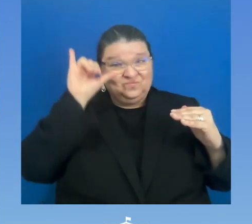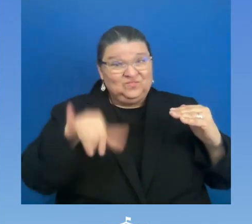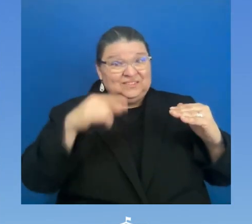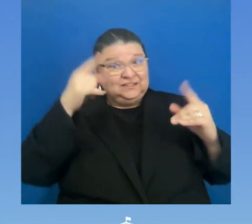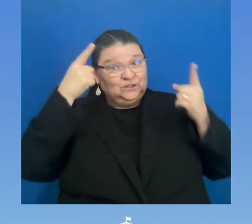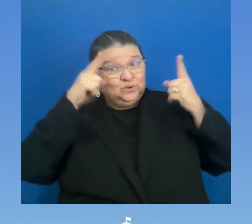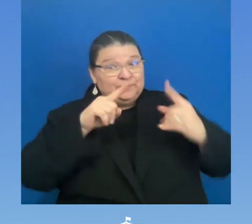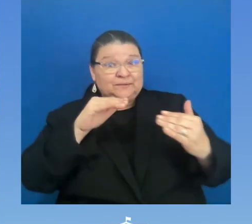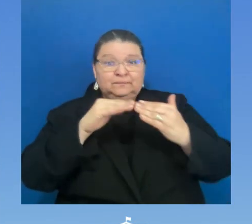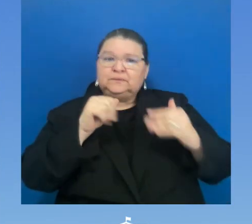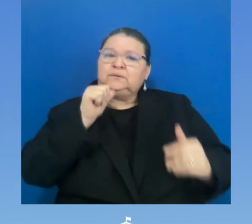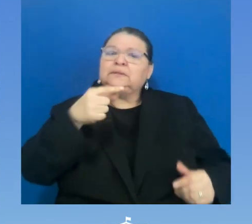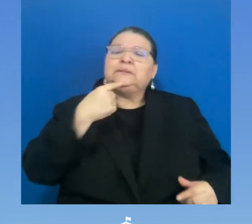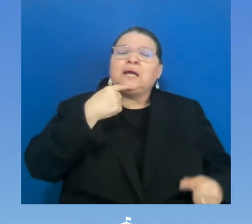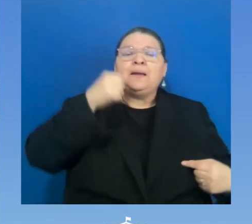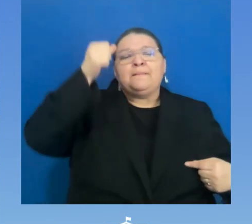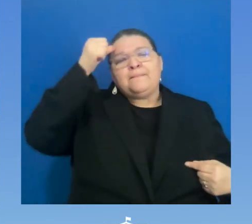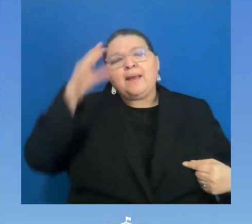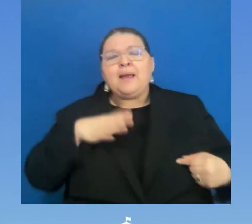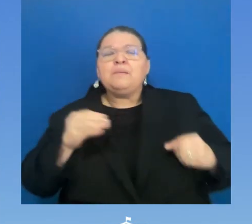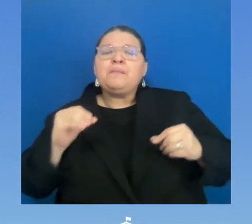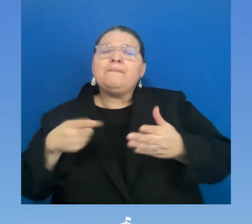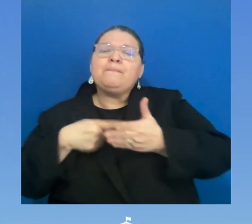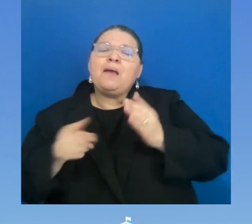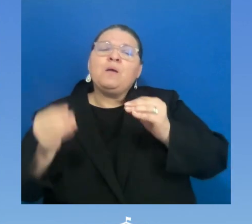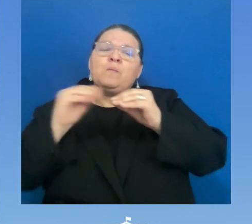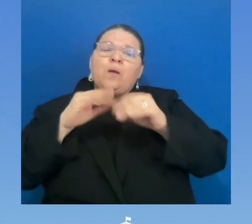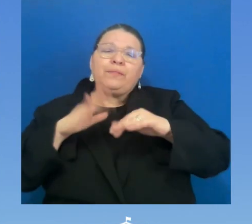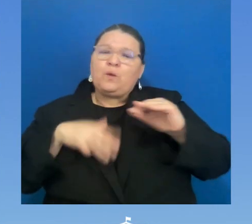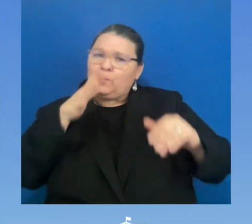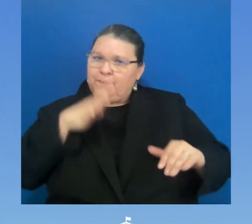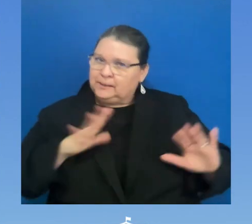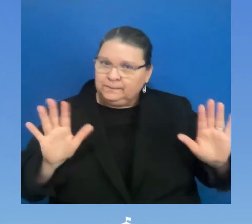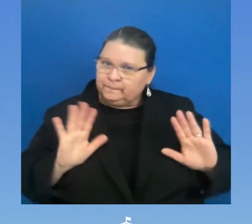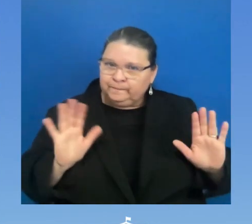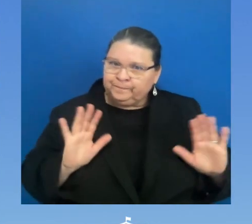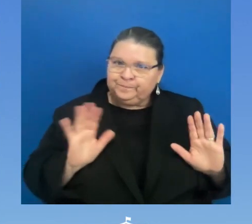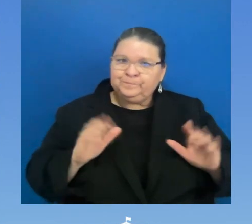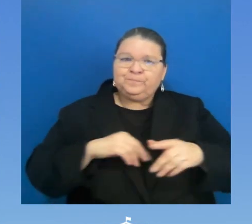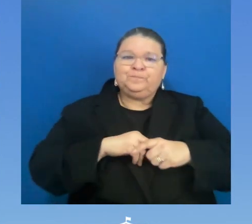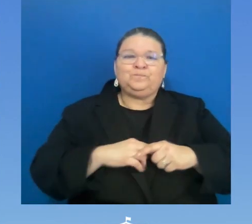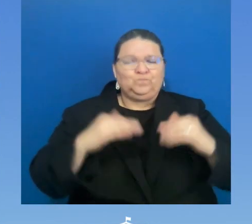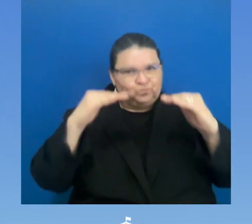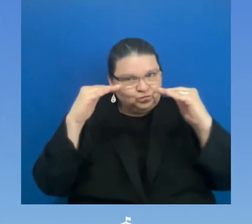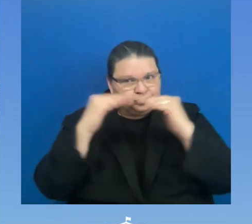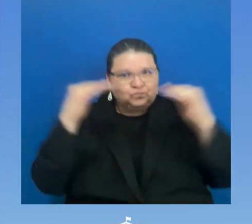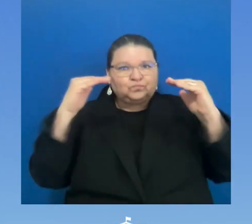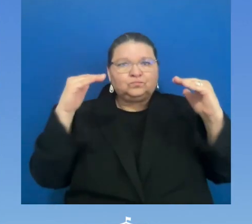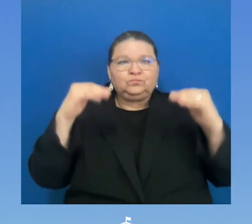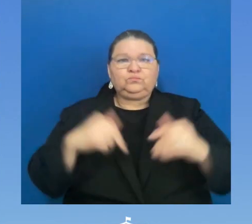And I had that opportunity to see it up close and personal person. And the fact is that women and workers of color and unions